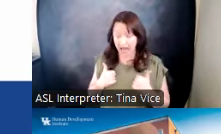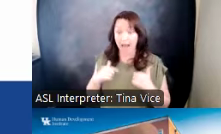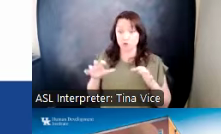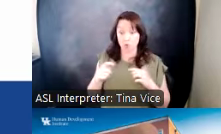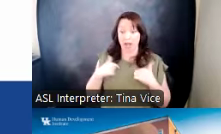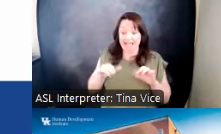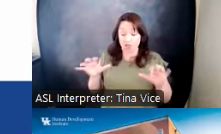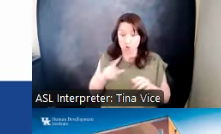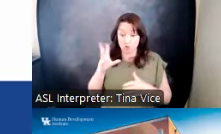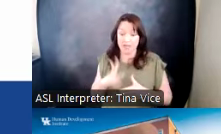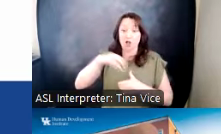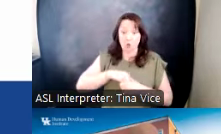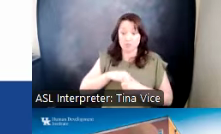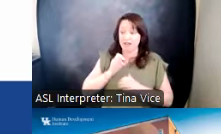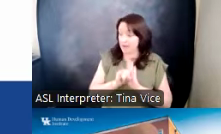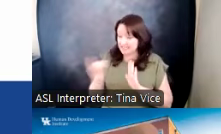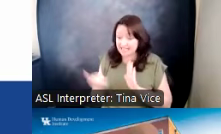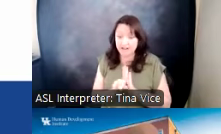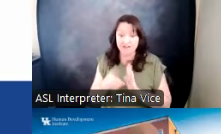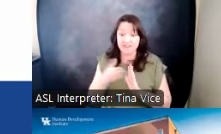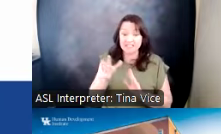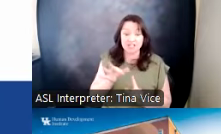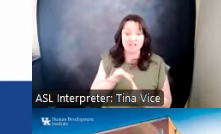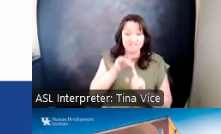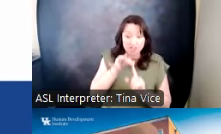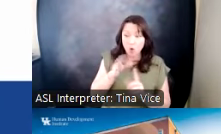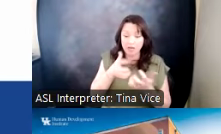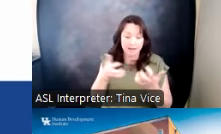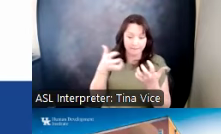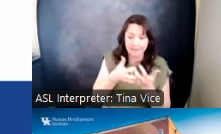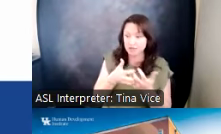identifying any individualized accommodations or supports that are needed and I'm able to do that to make